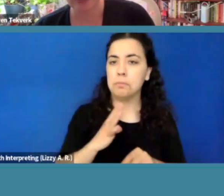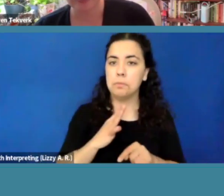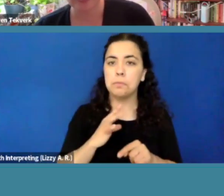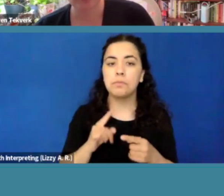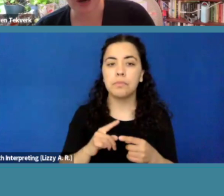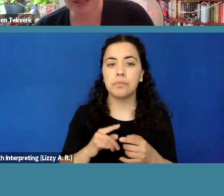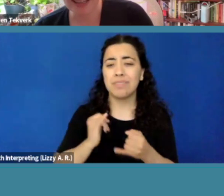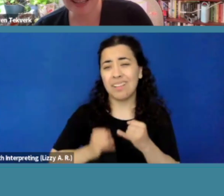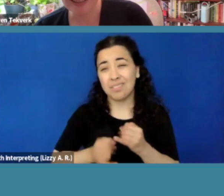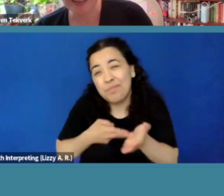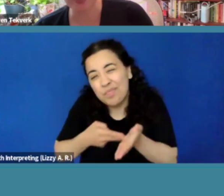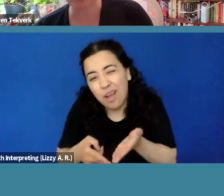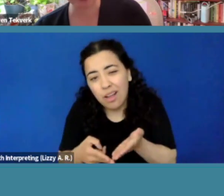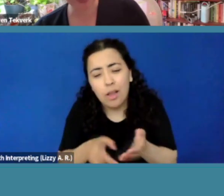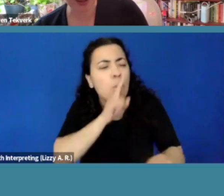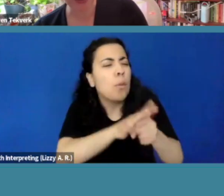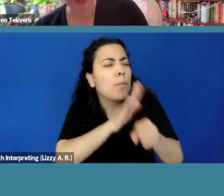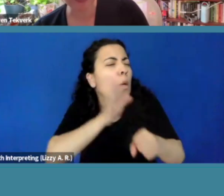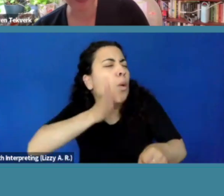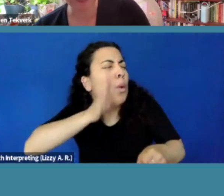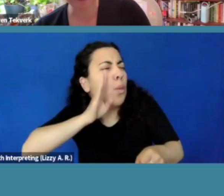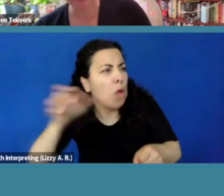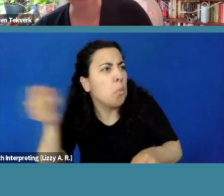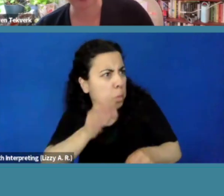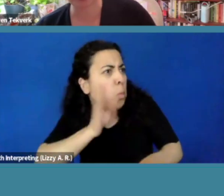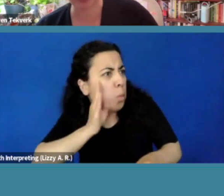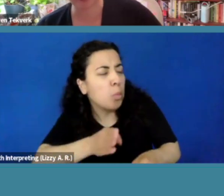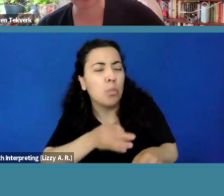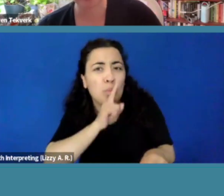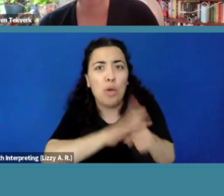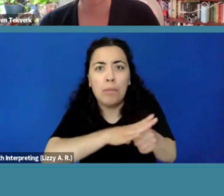Don't promise things that you haven't secured yet, like access providers.